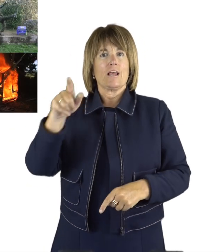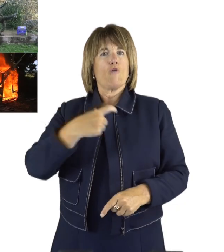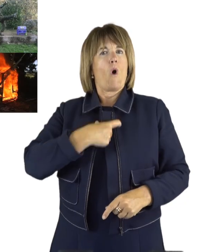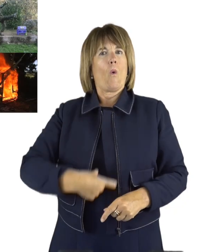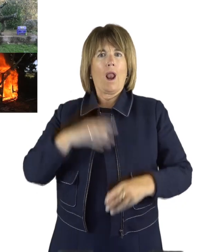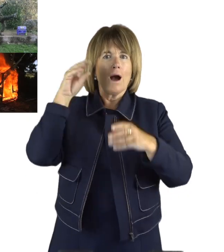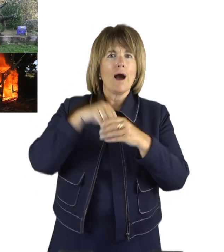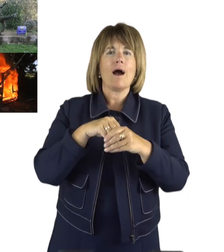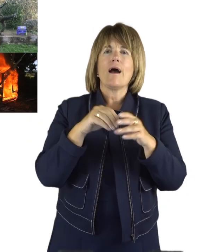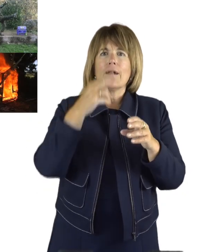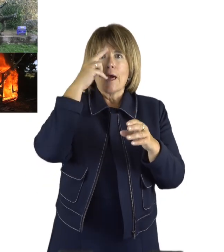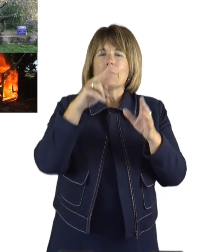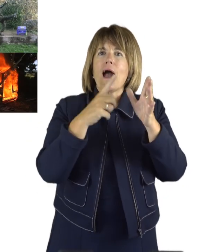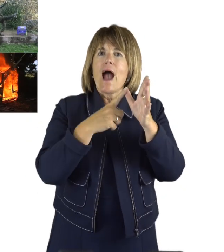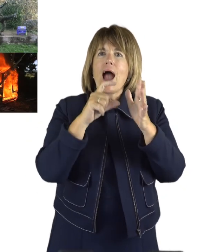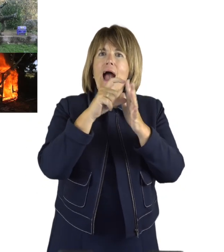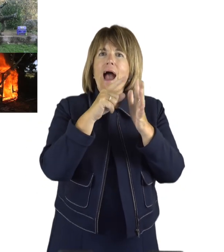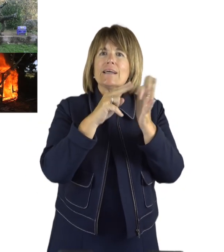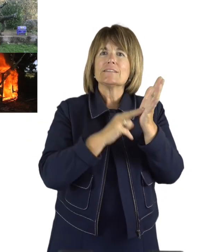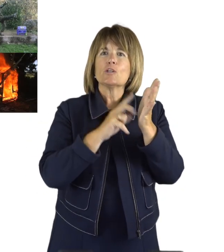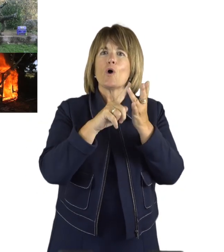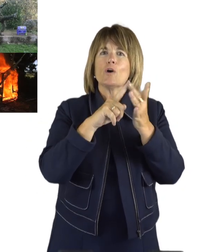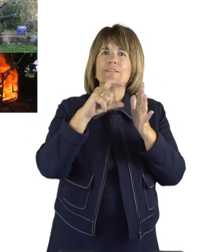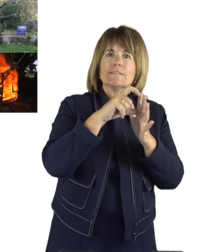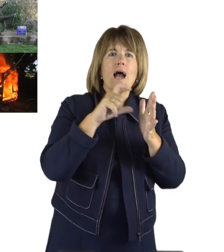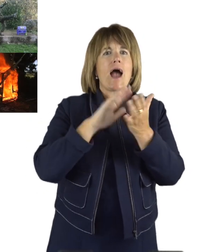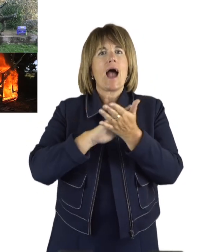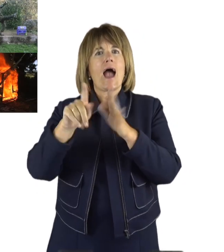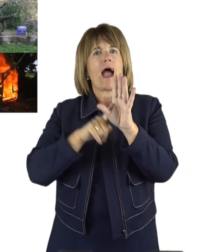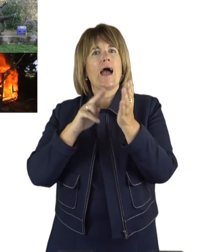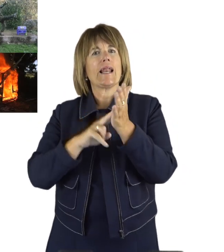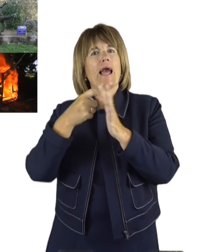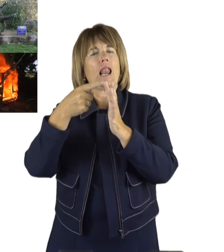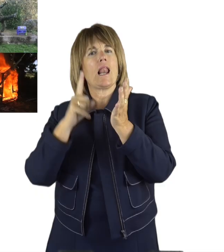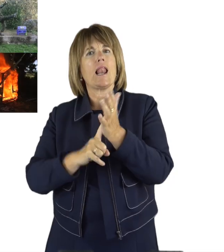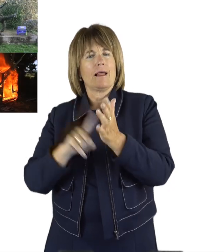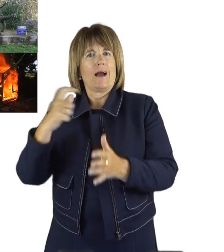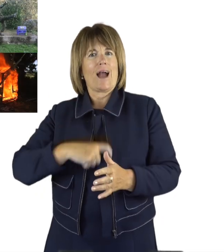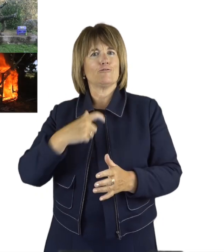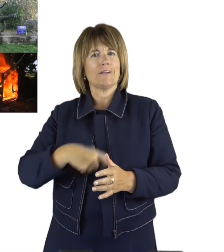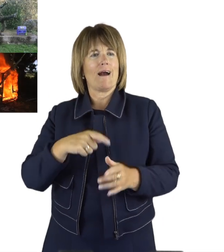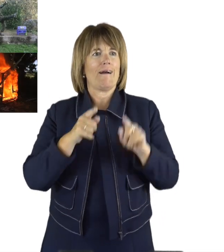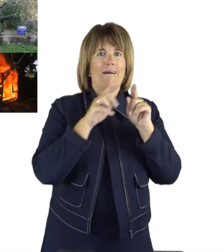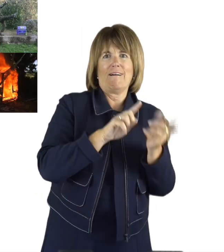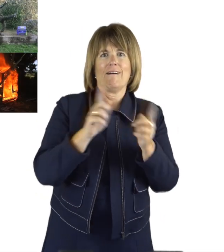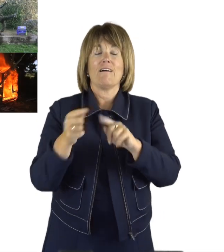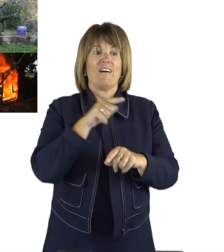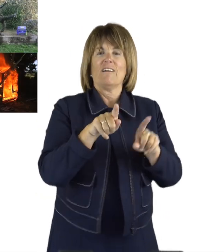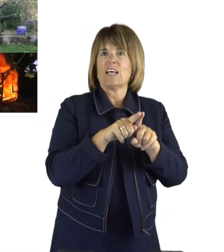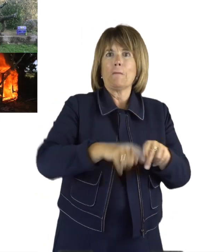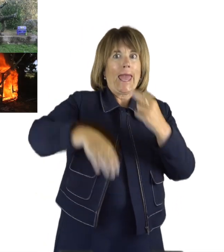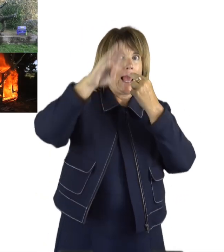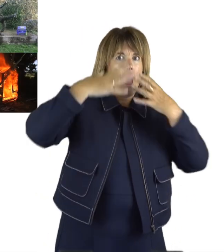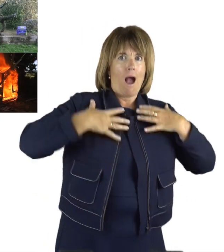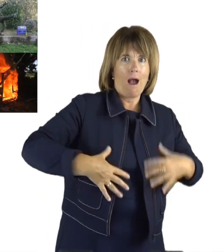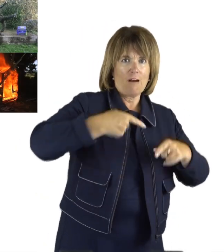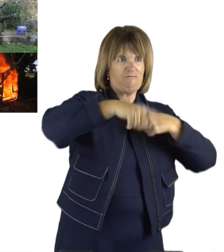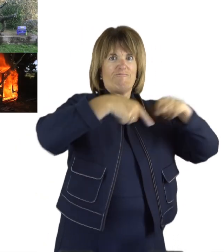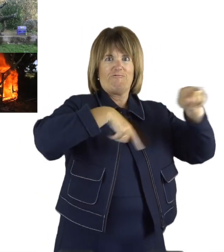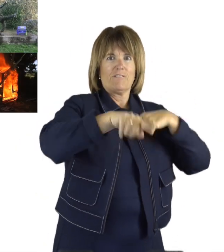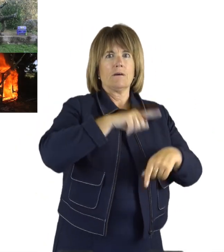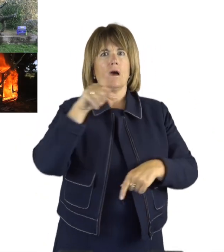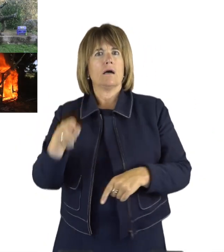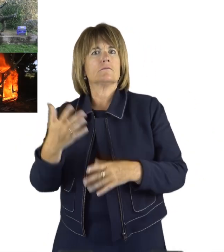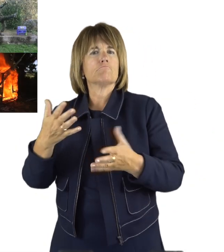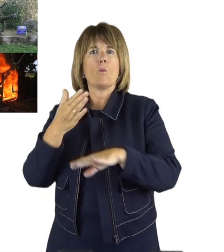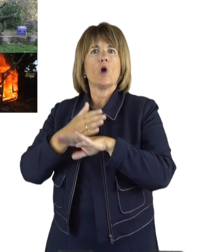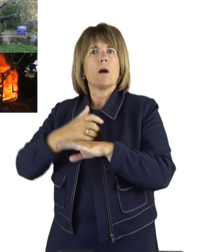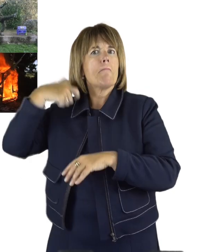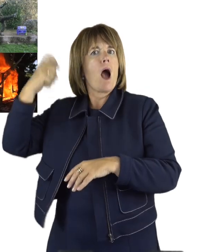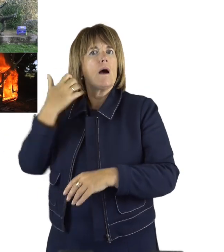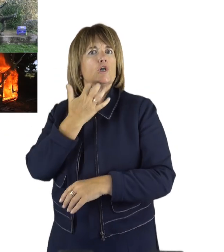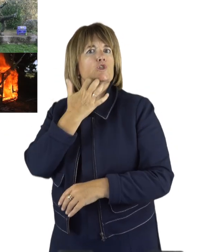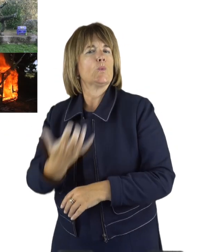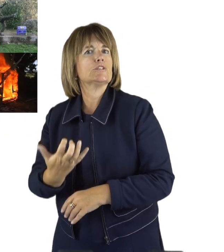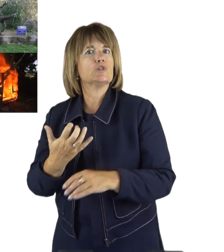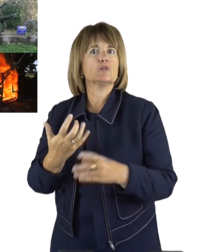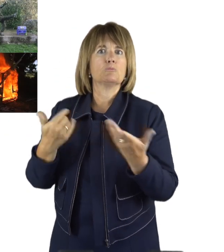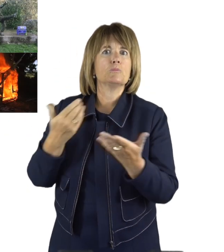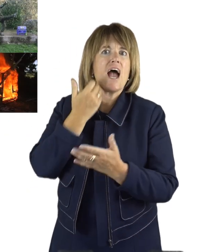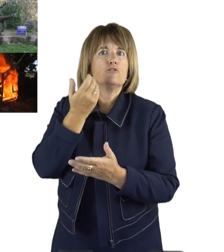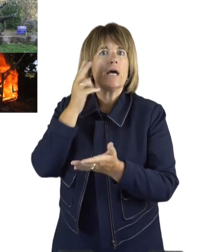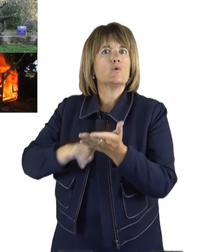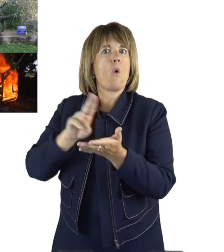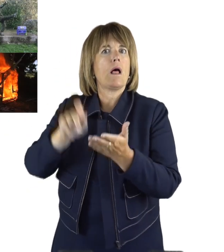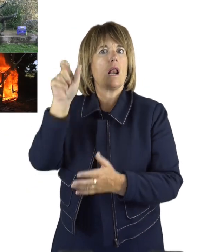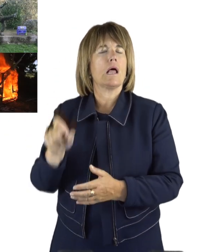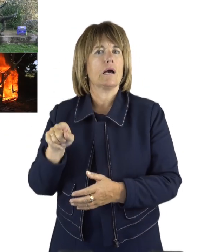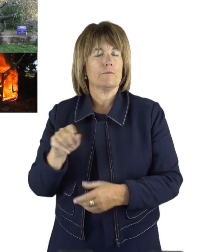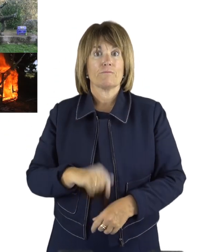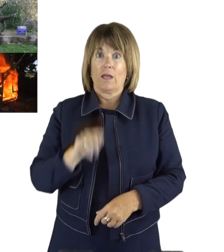A dual role of - Adenoid Hynkel (a Hitler like figure) and an unnamed comic Jewish barber (an everyman).